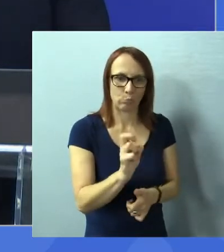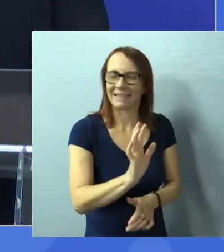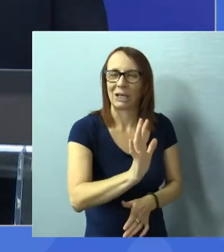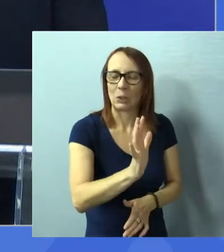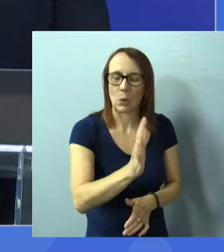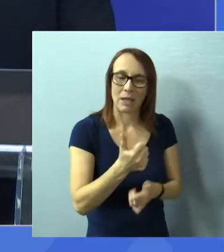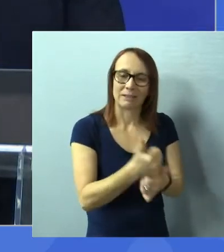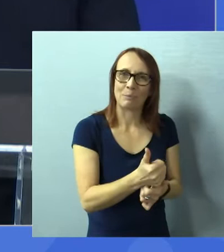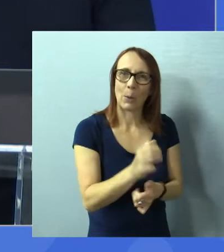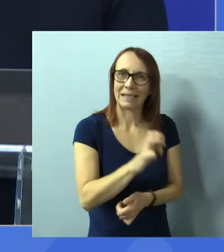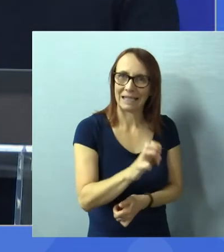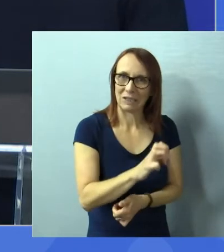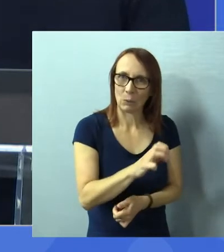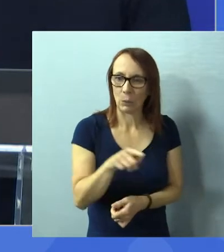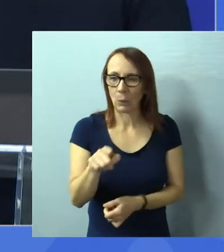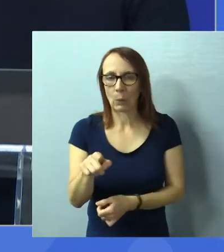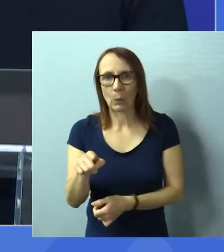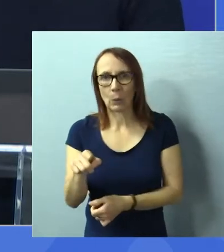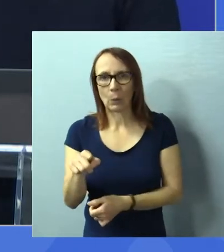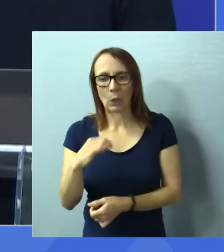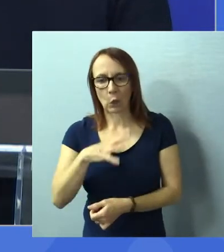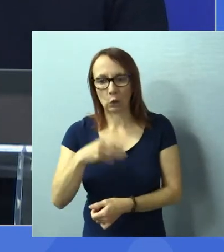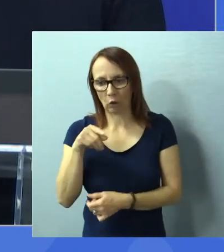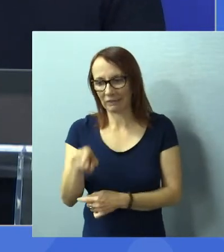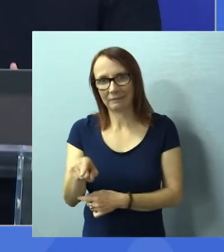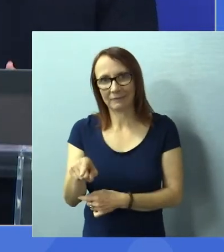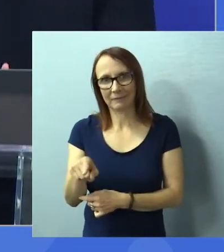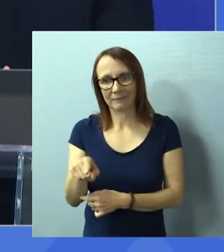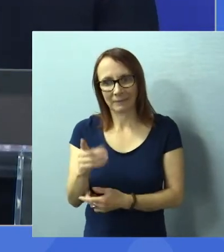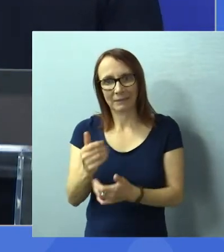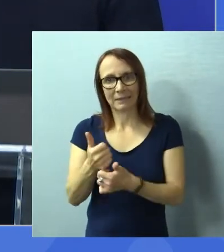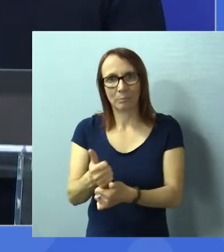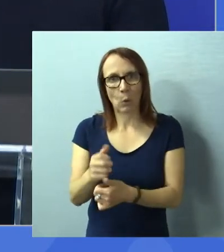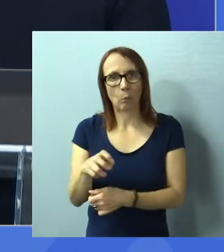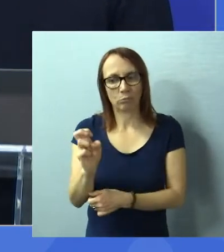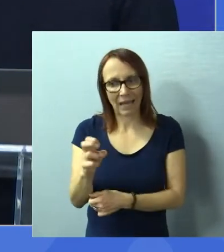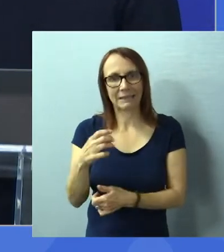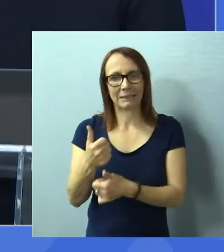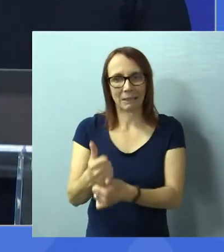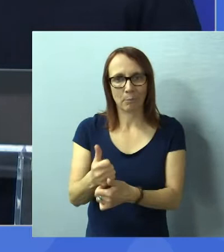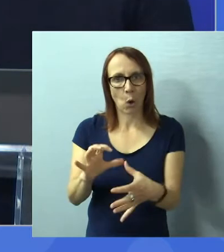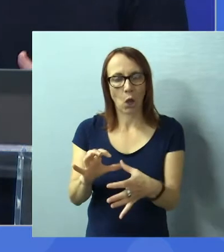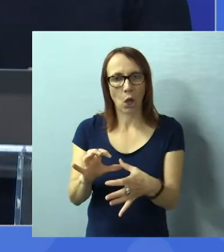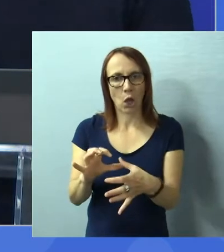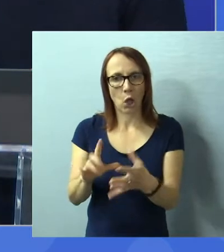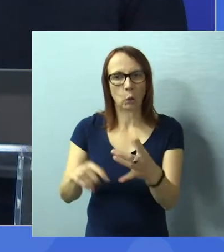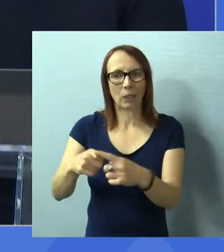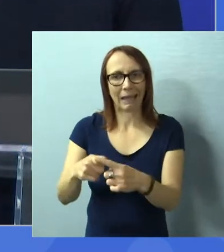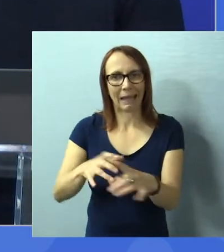government in the UK level which is porridge as pro brexit and which is very much strongly for the Union and against independence how can we resolve the